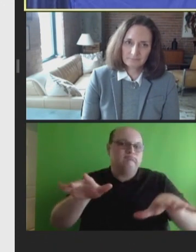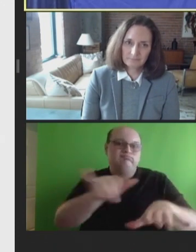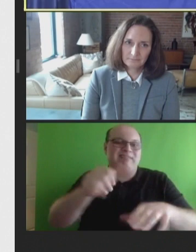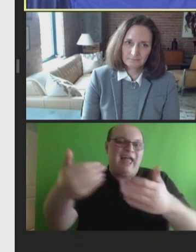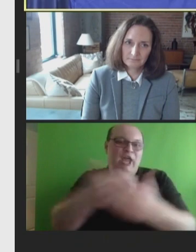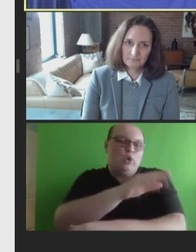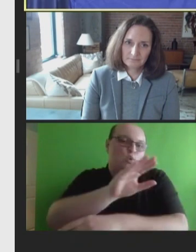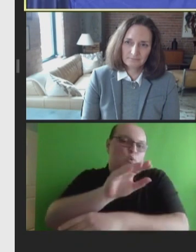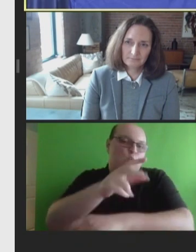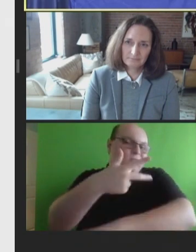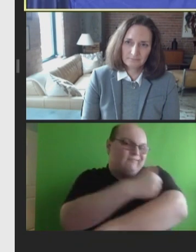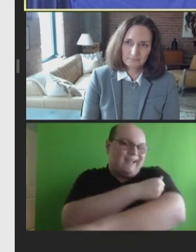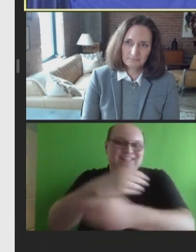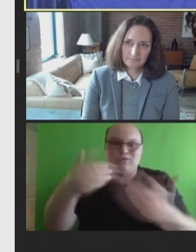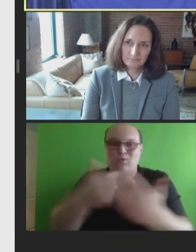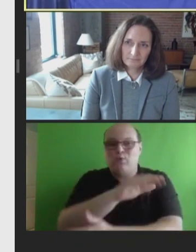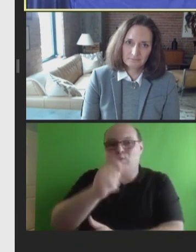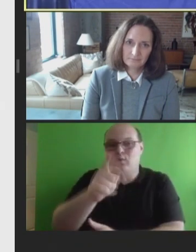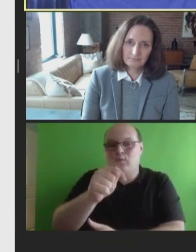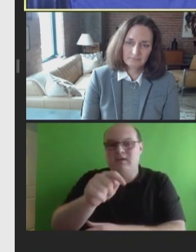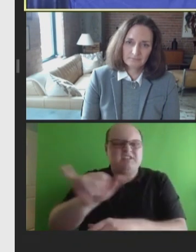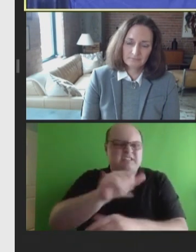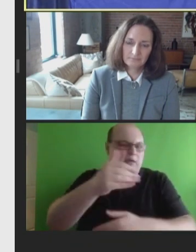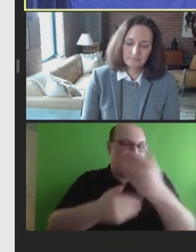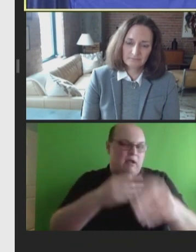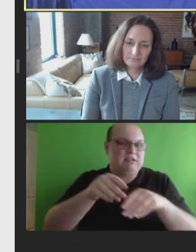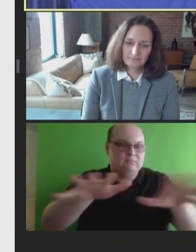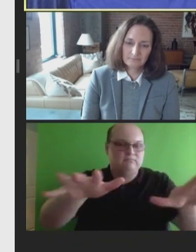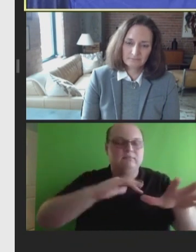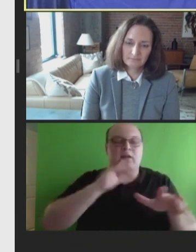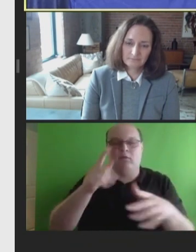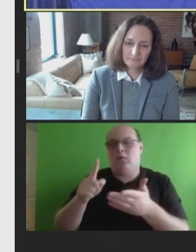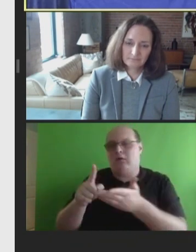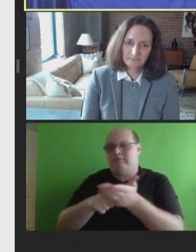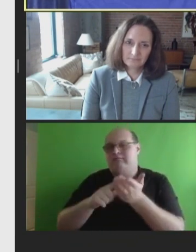new immunizing agent. Similar to what we'll -- and I'll talk about this this afternoon,